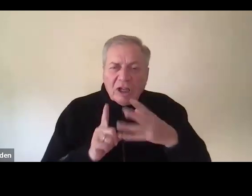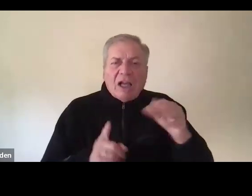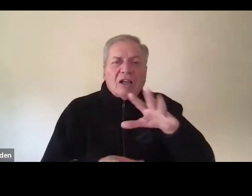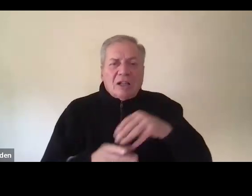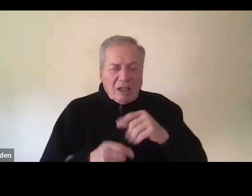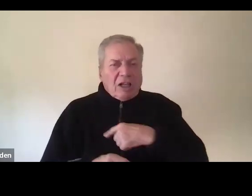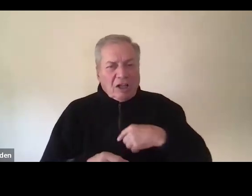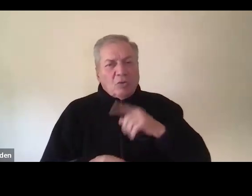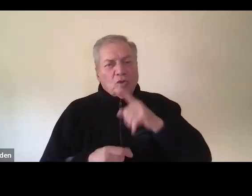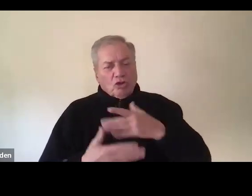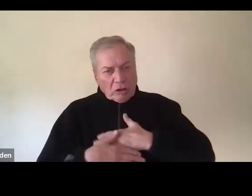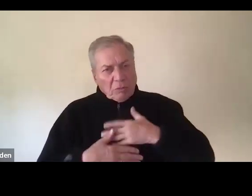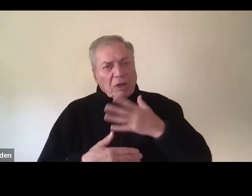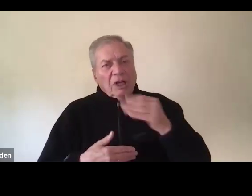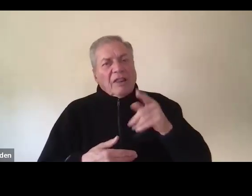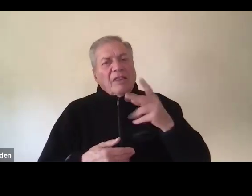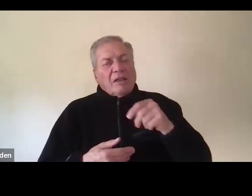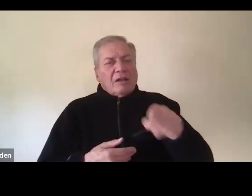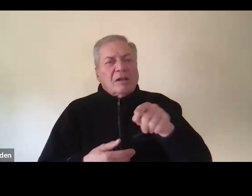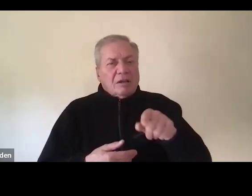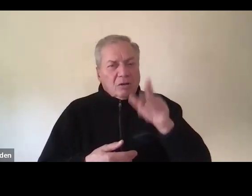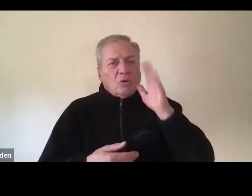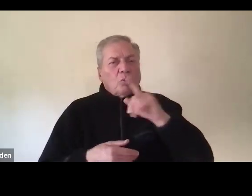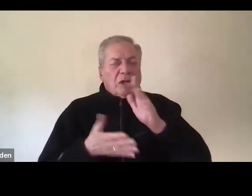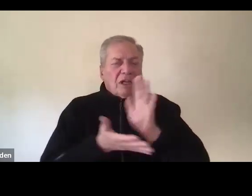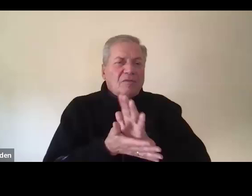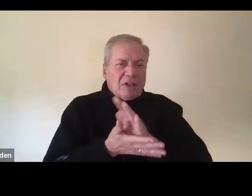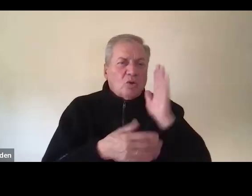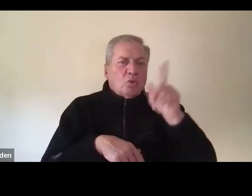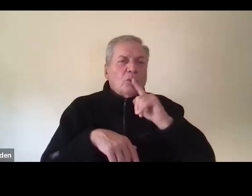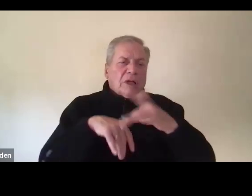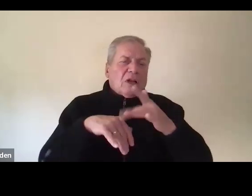We really appreciate it. And a video recording will be available in the coming